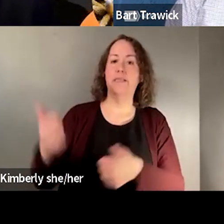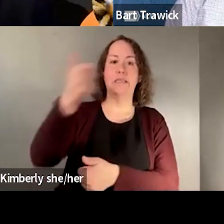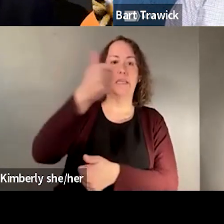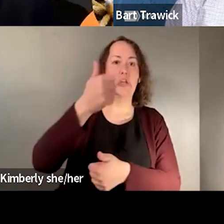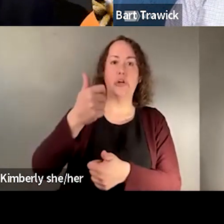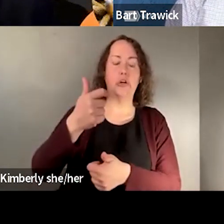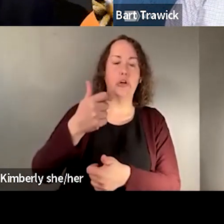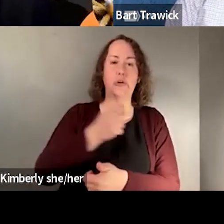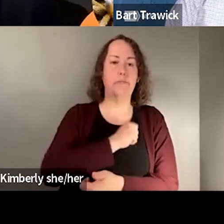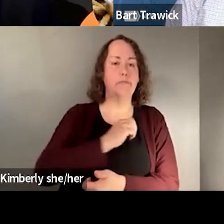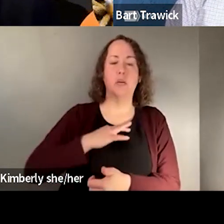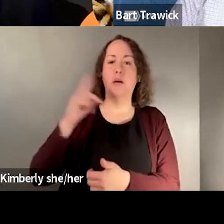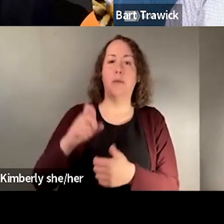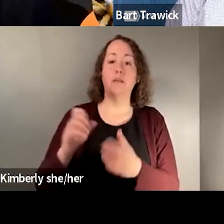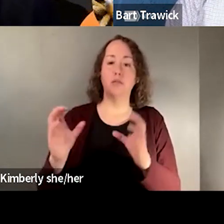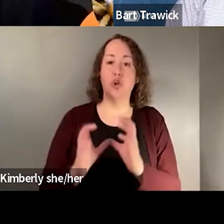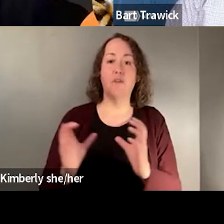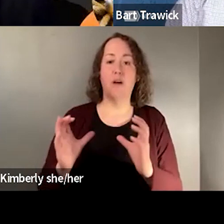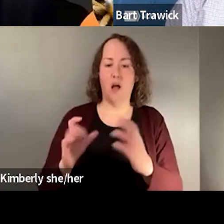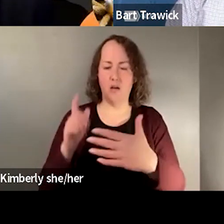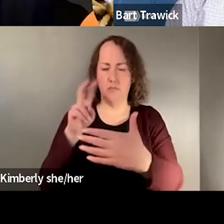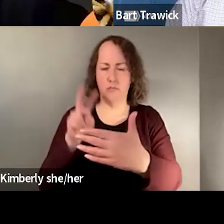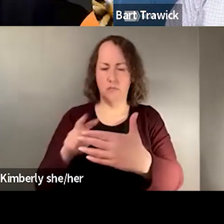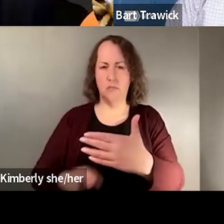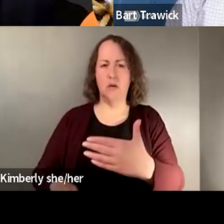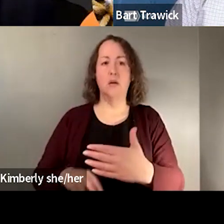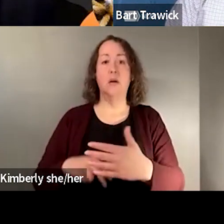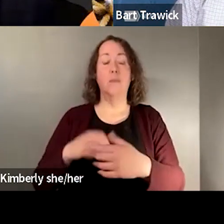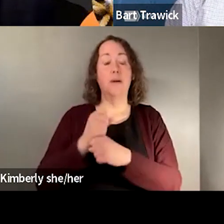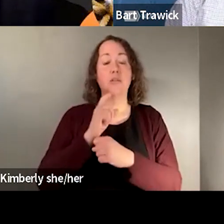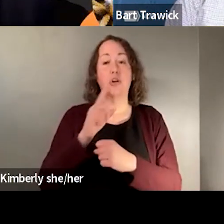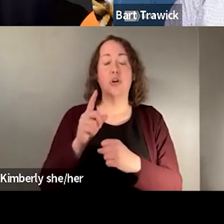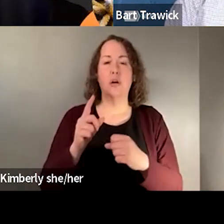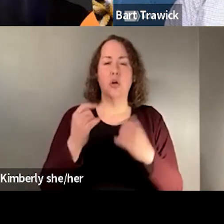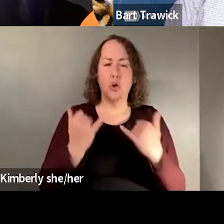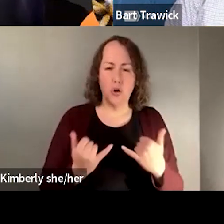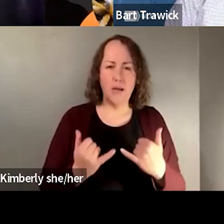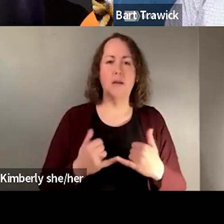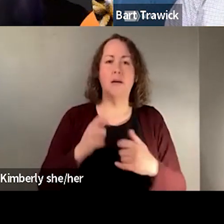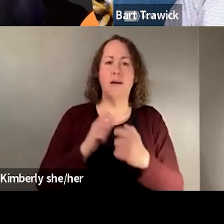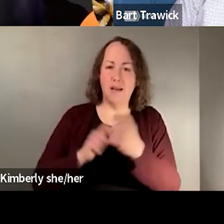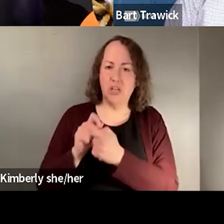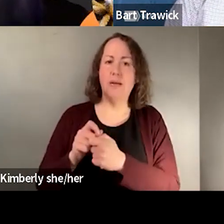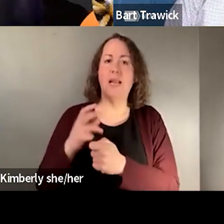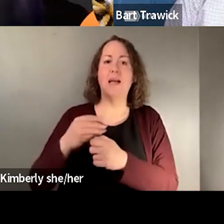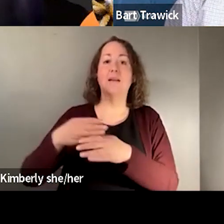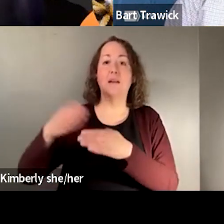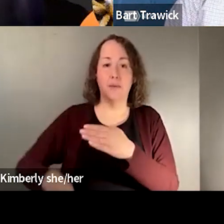that the information that they are providing is current, accurate, and complete. And that is done on download of the document.